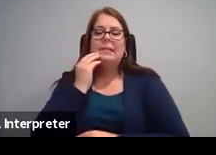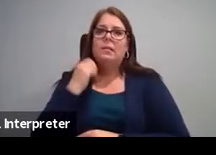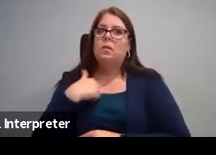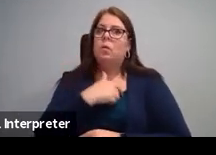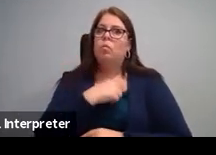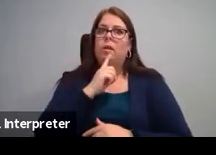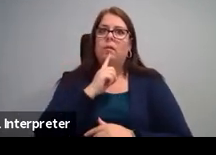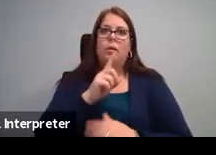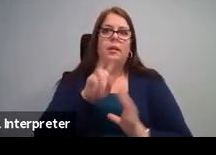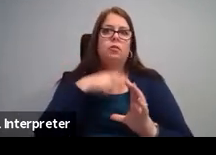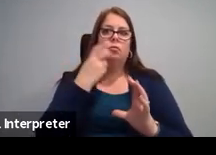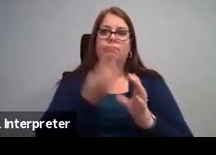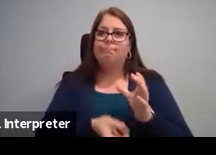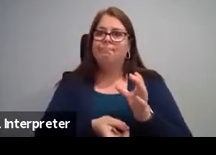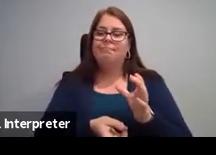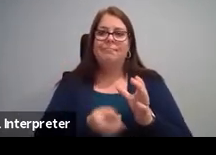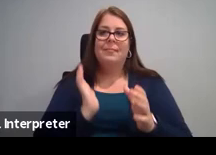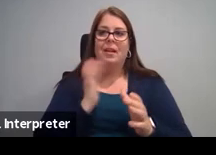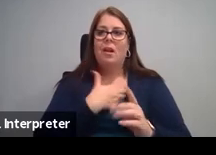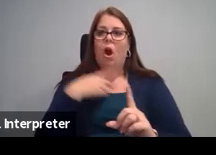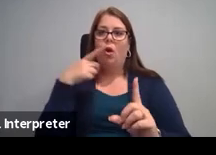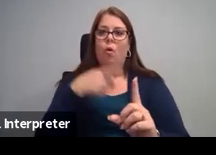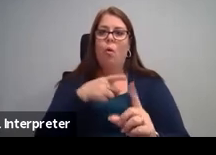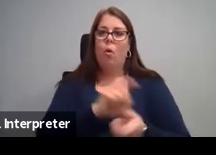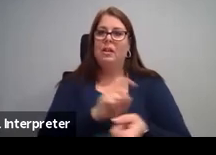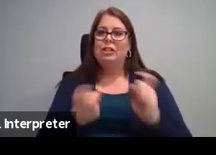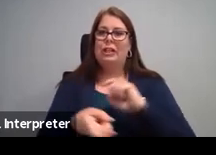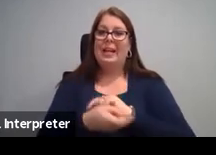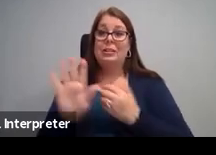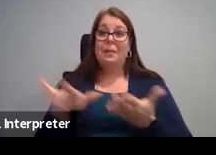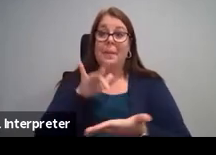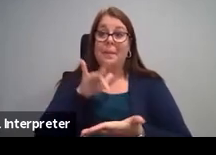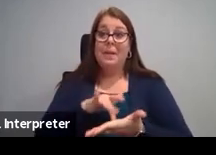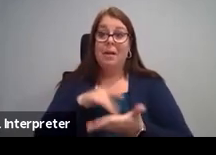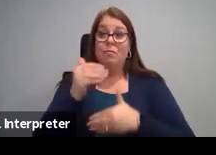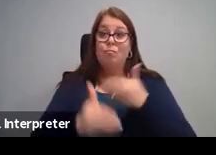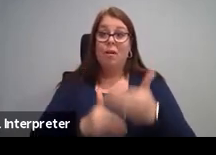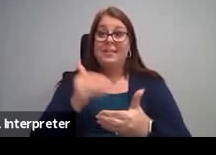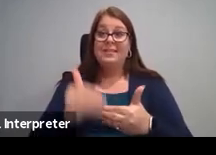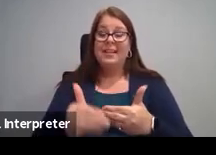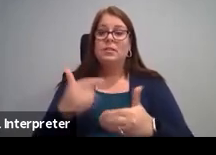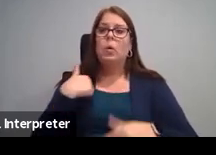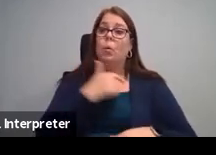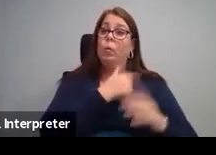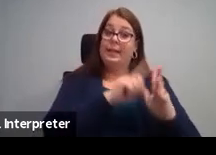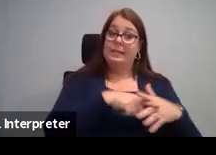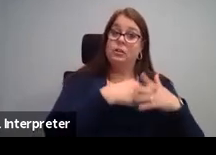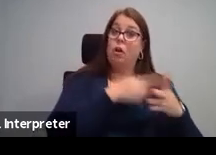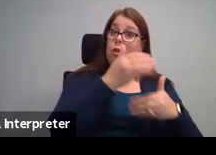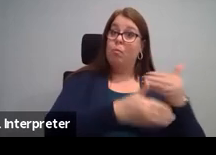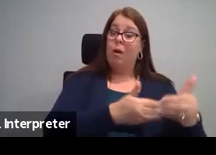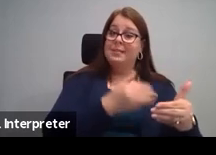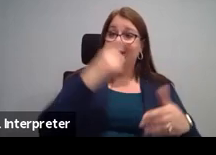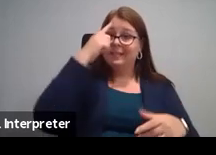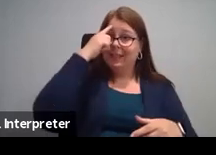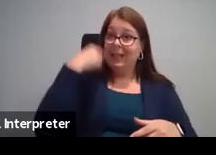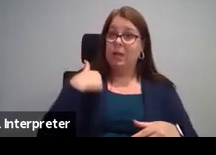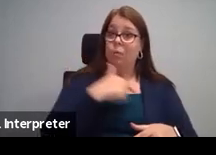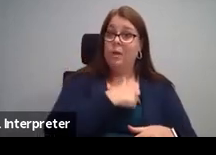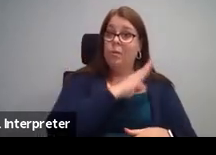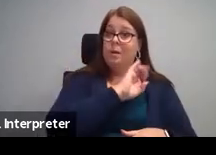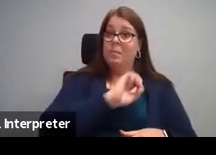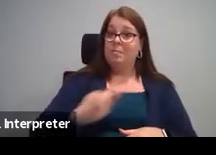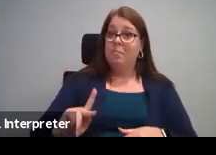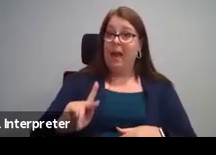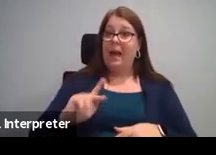Laurie Arnold: The goal really changed mid stream, because we started this project, assuming we would be in person in small cohorts.